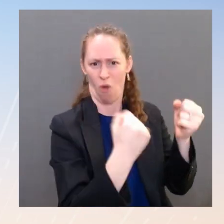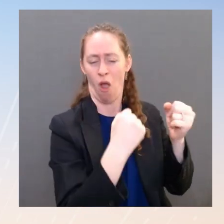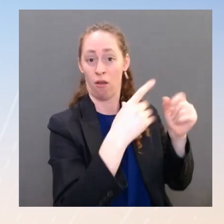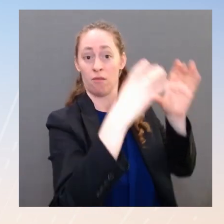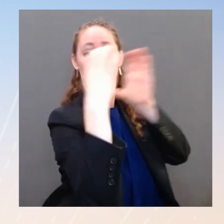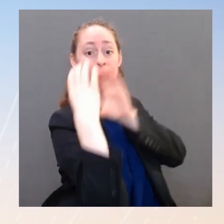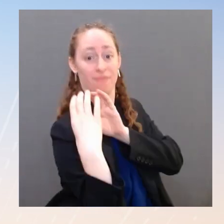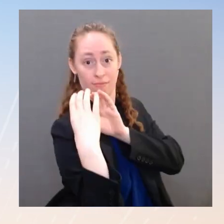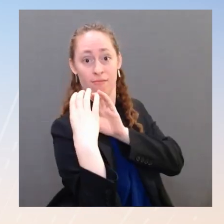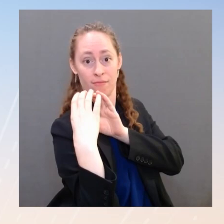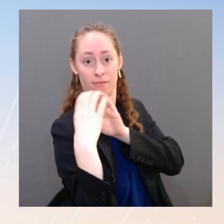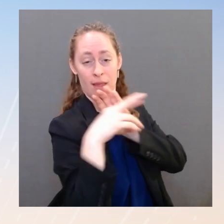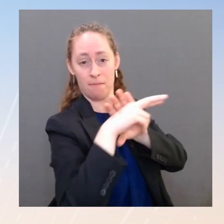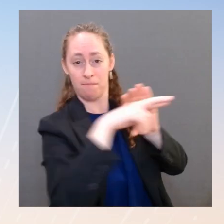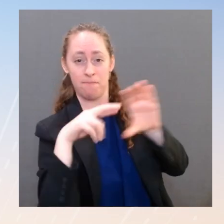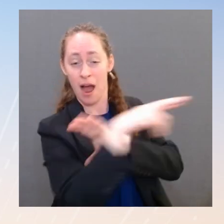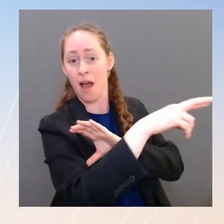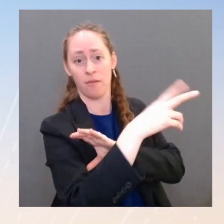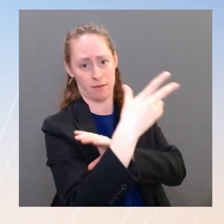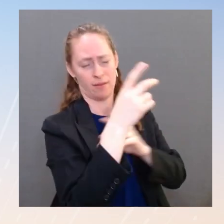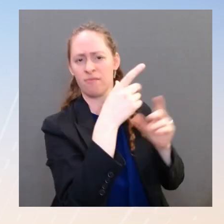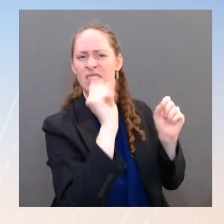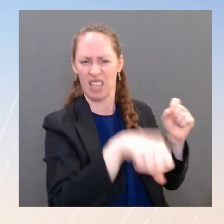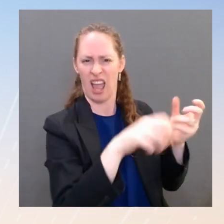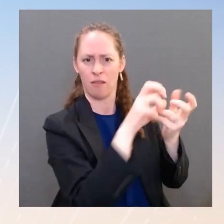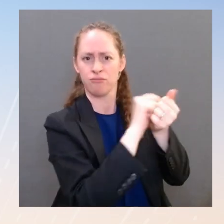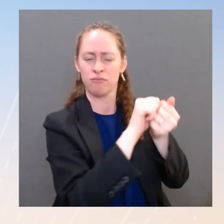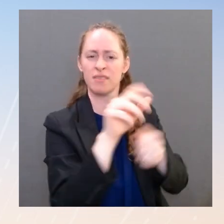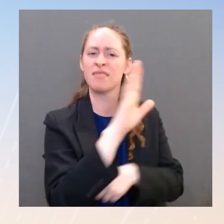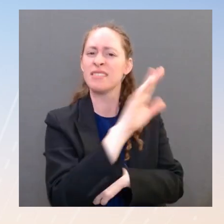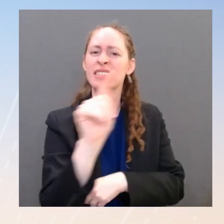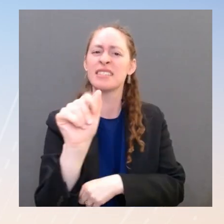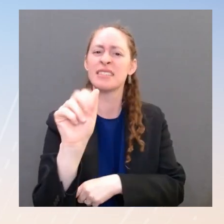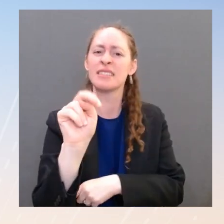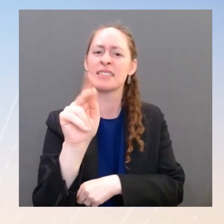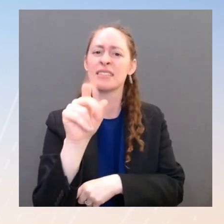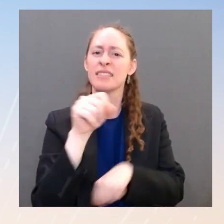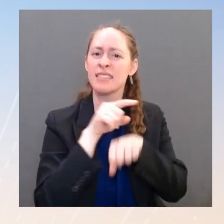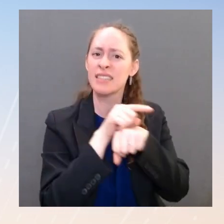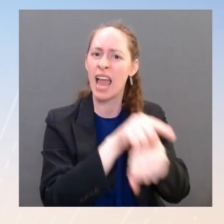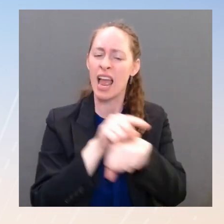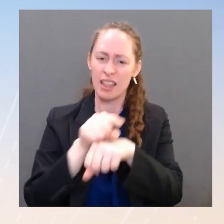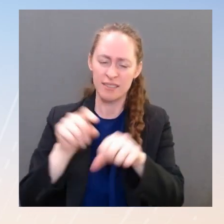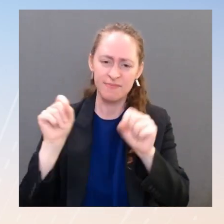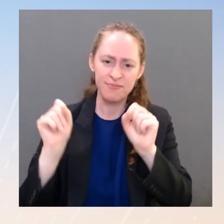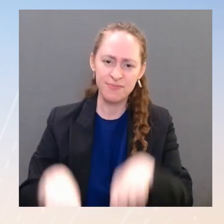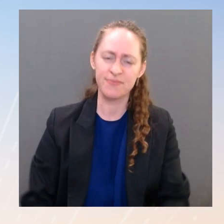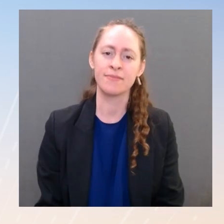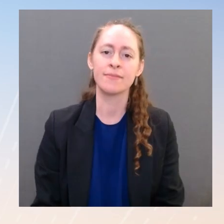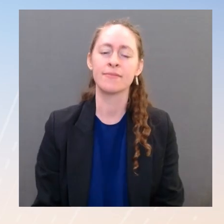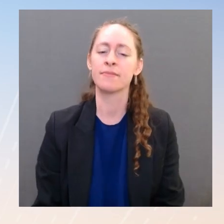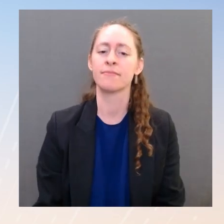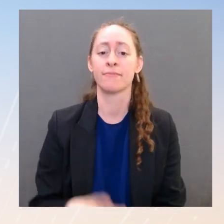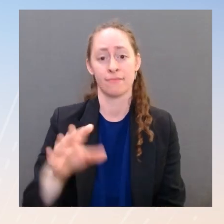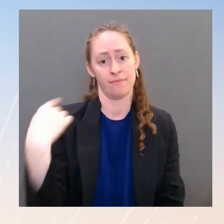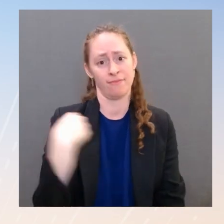5,500 Javelin anti-armor systems to Ukraine to support the Ukrainian people's fight for freedom. The facility,